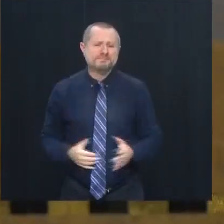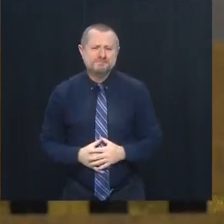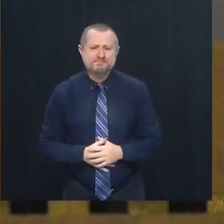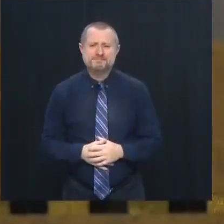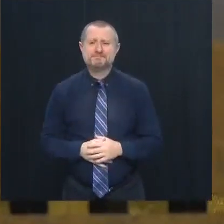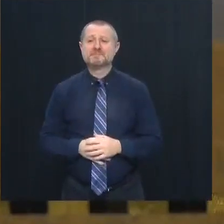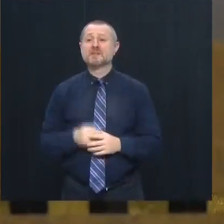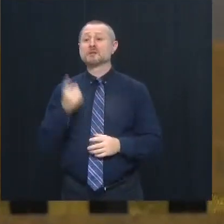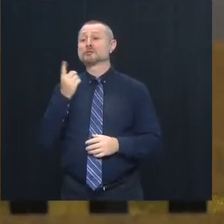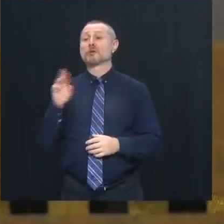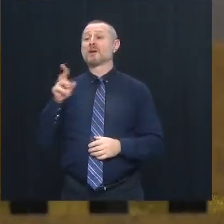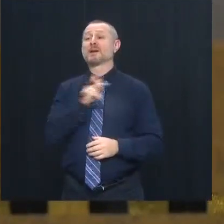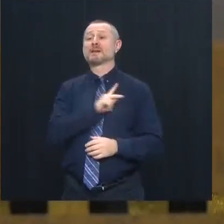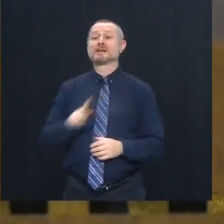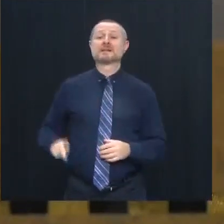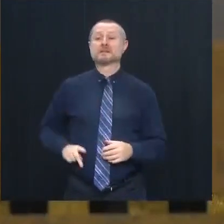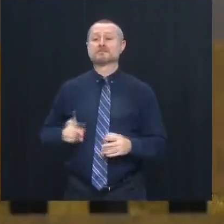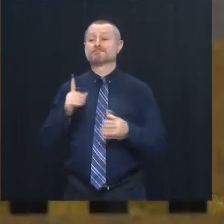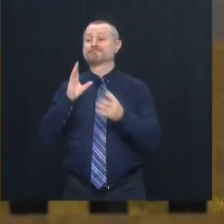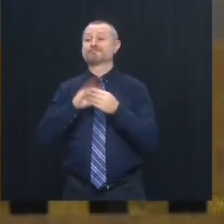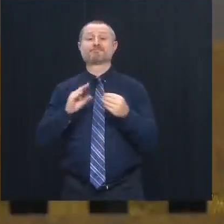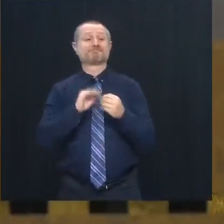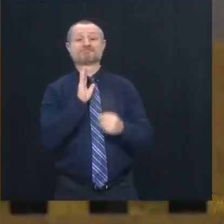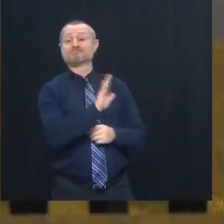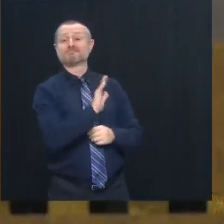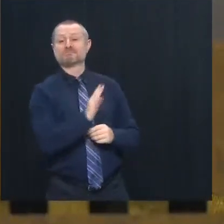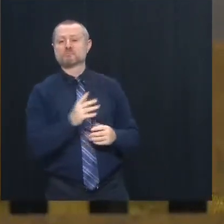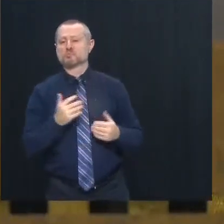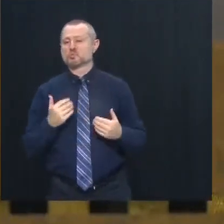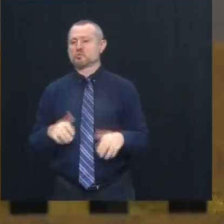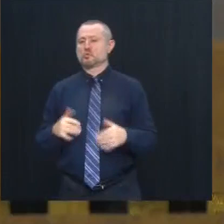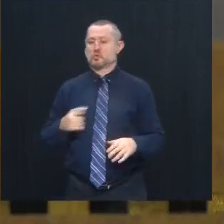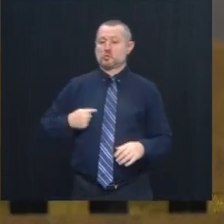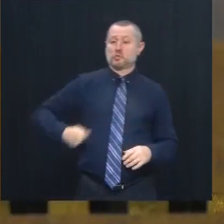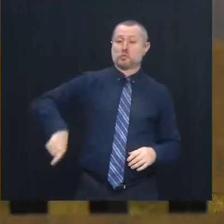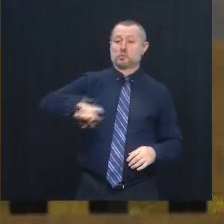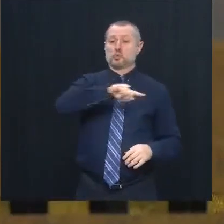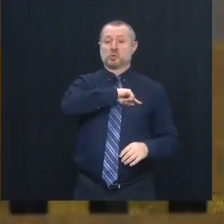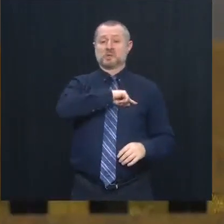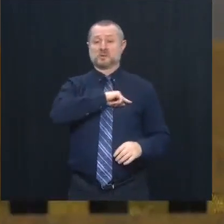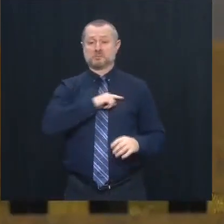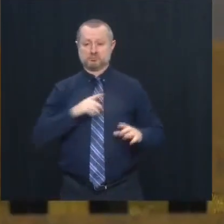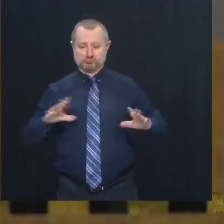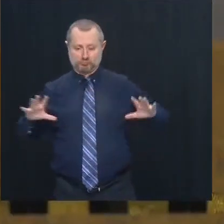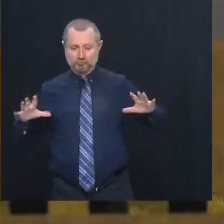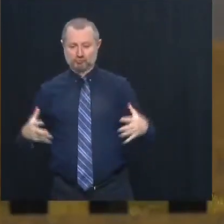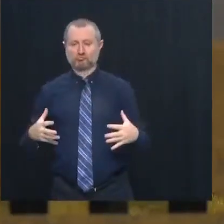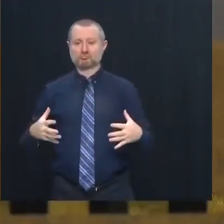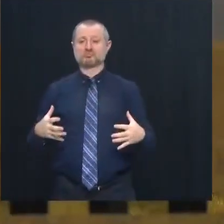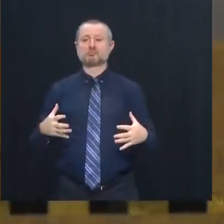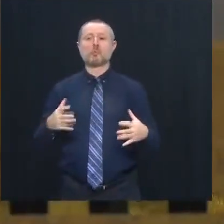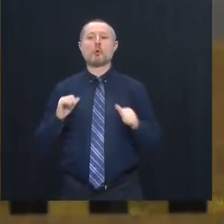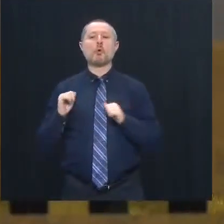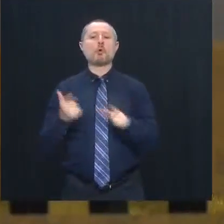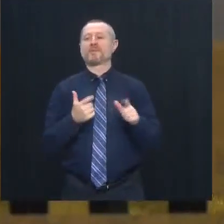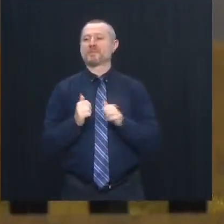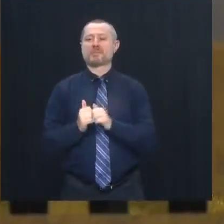ONE IS PROTECTED. COVID DOESN'T DISCRIMINATE. NEITHER SHOULD WE.